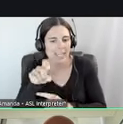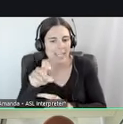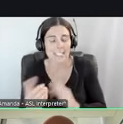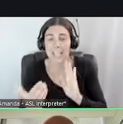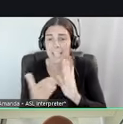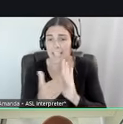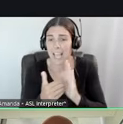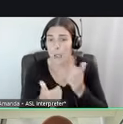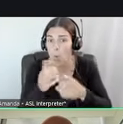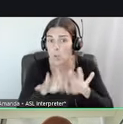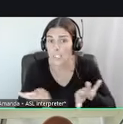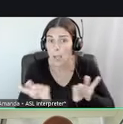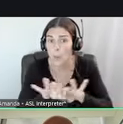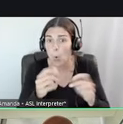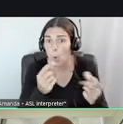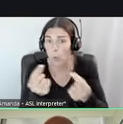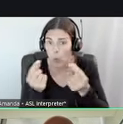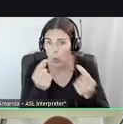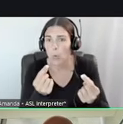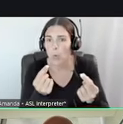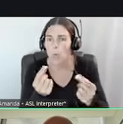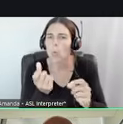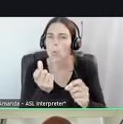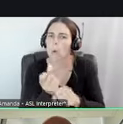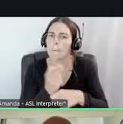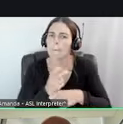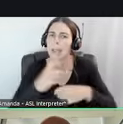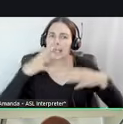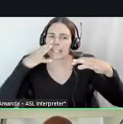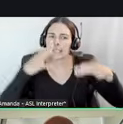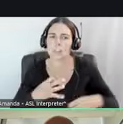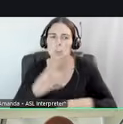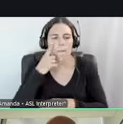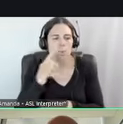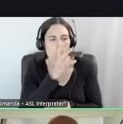things we wanted to make sure is we're making decisions for the rural communities by the